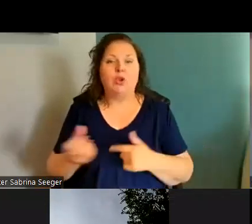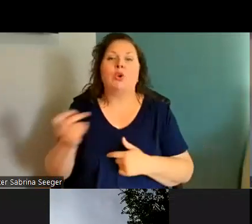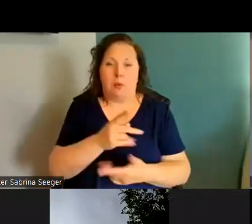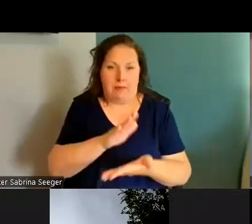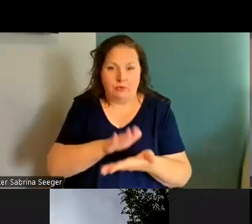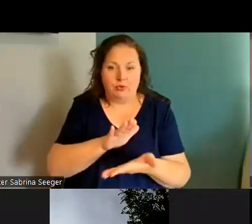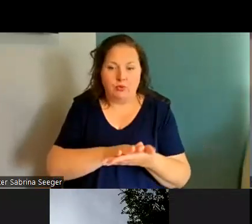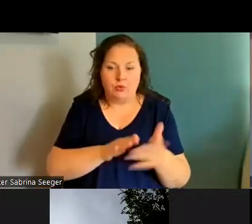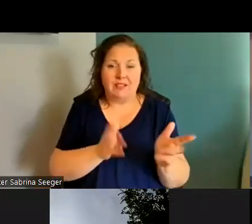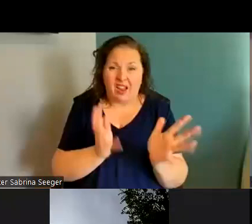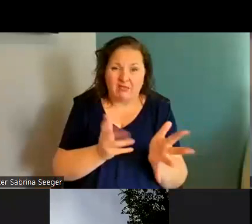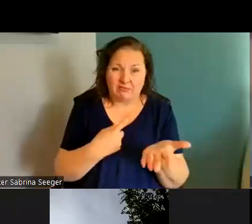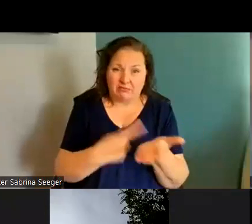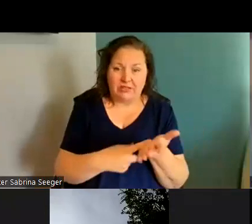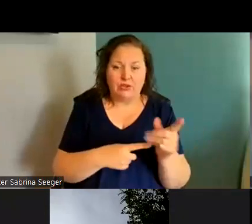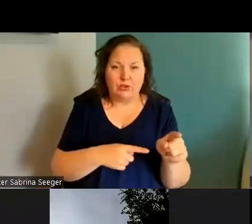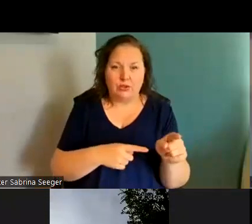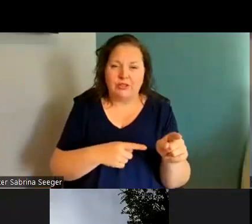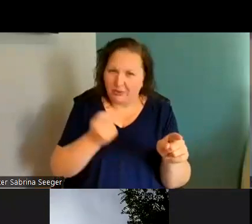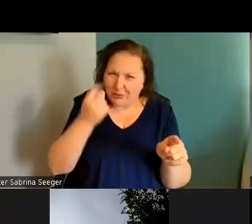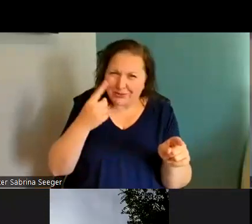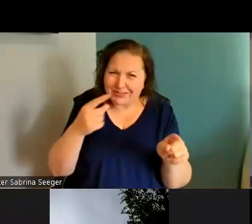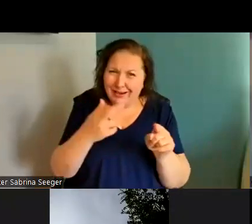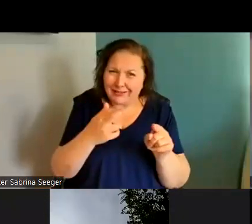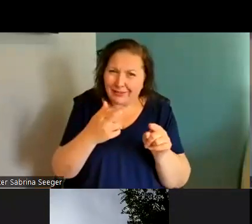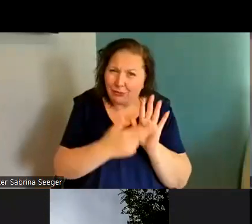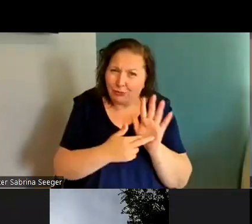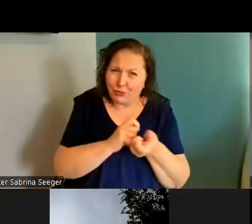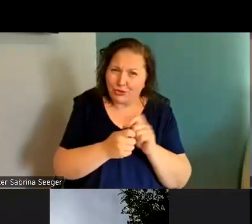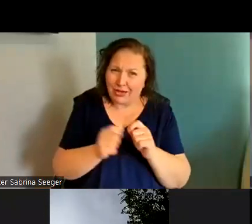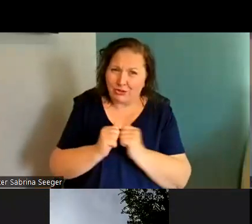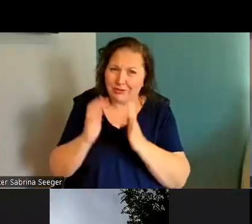maybe have a chat with them. Saying you understand that the rule changes will be in effect July 1st.